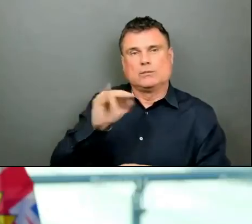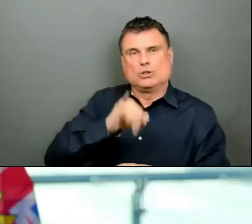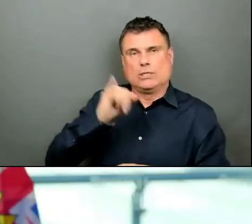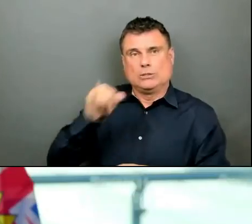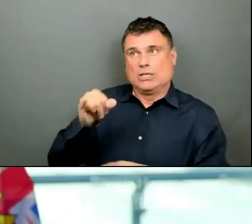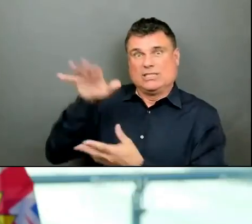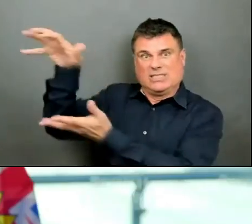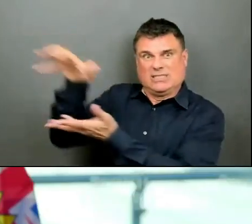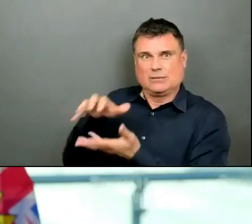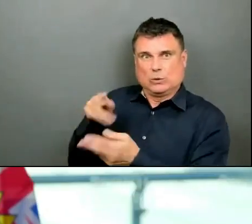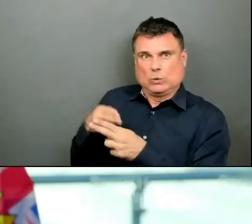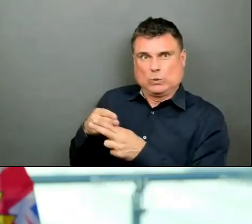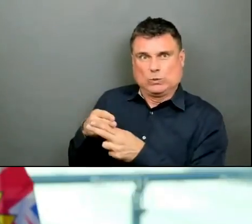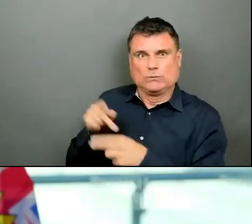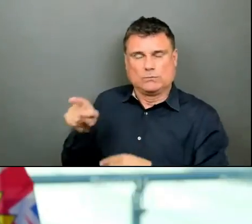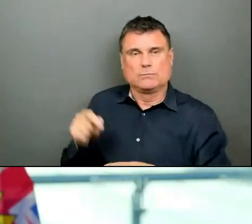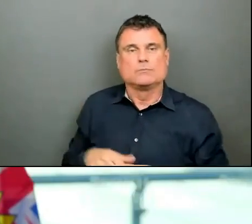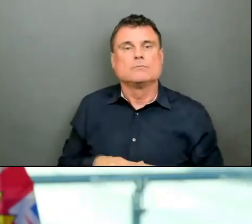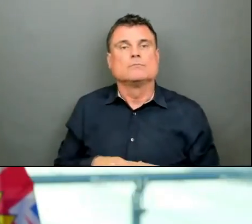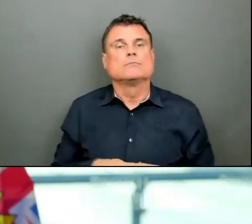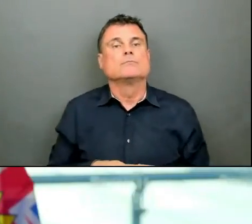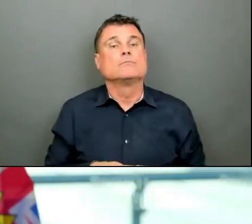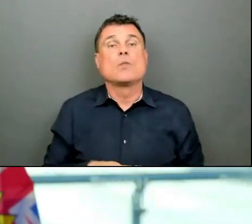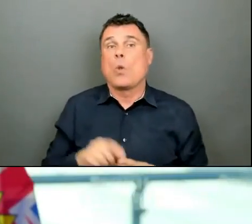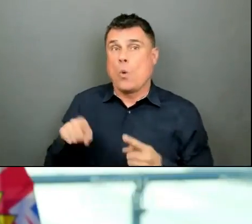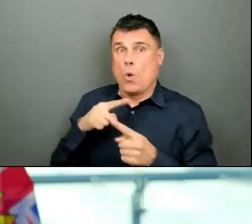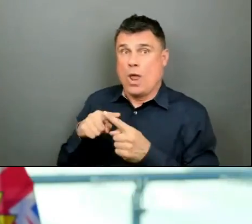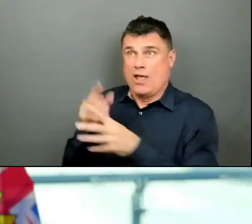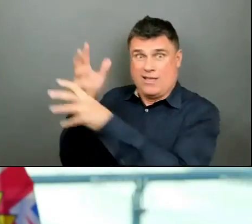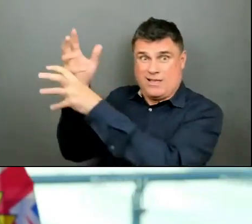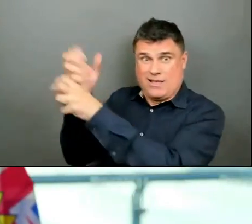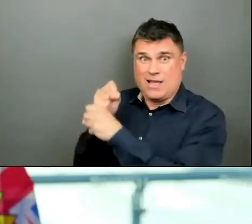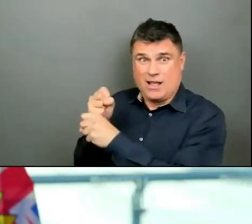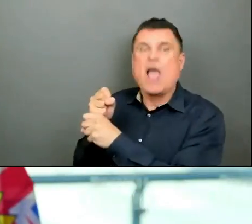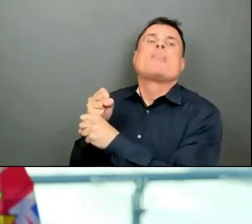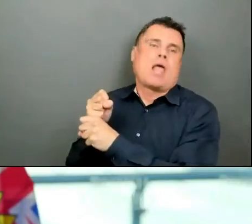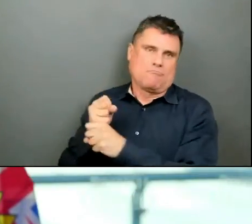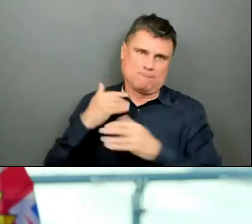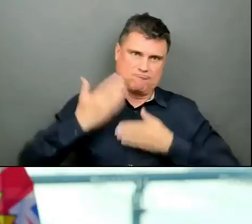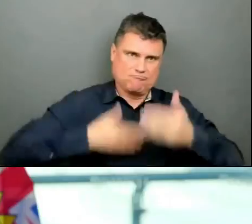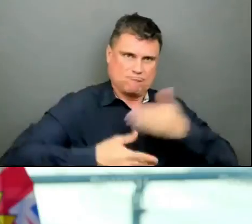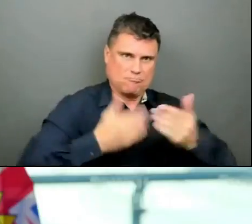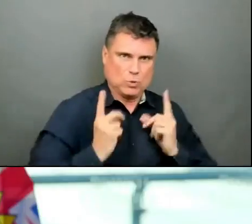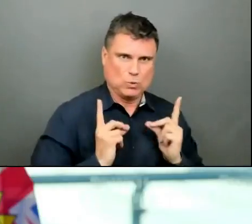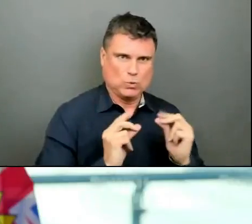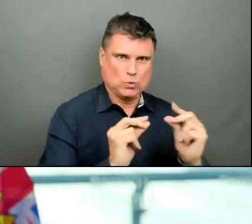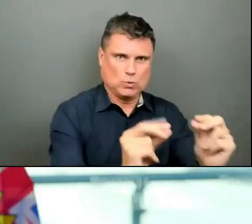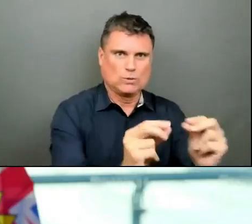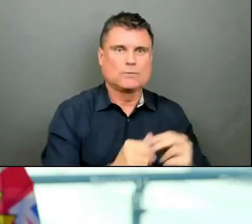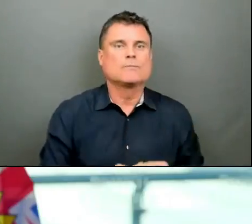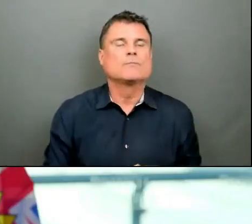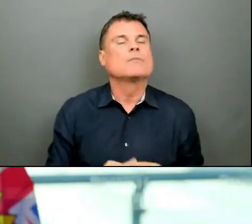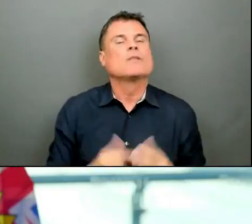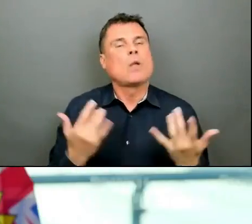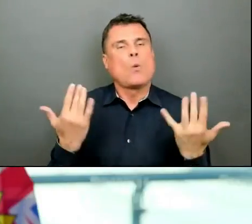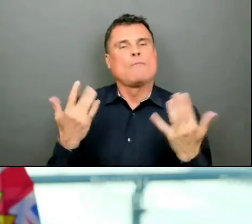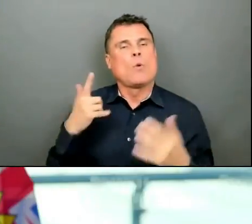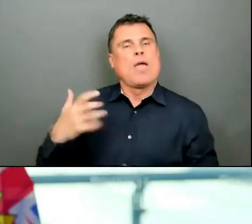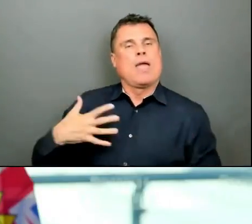once we receive additional vaccines and once we get a better understanding of the safety signal and the advice from both health